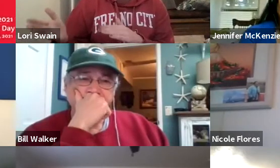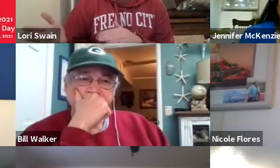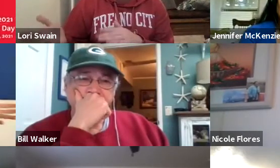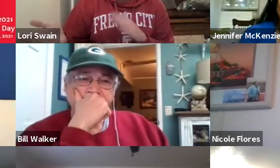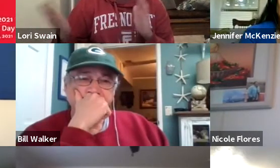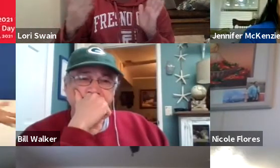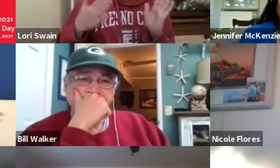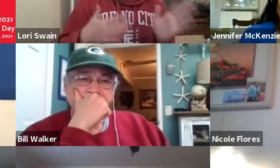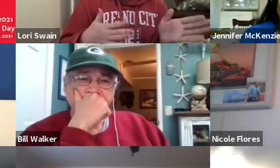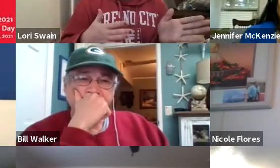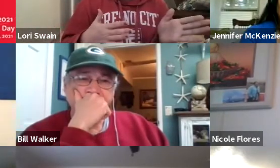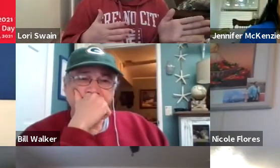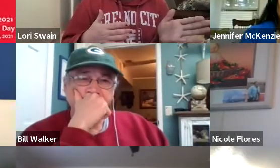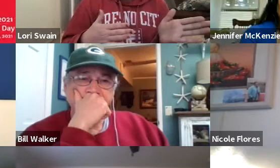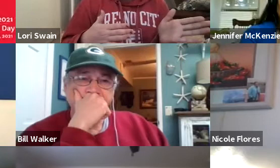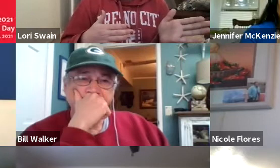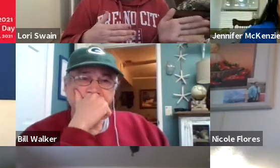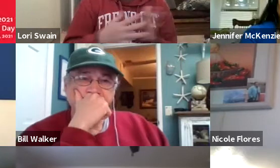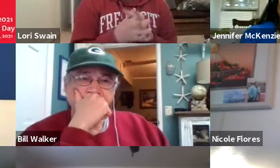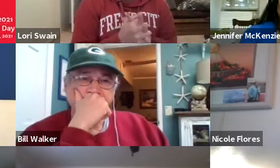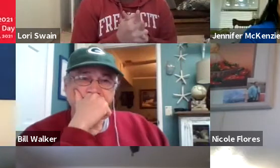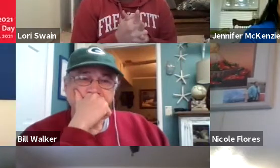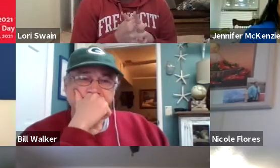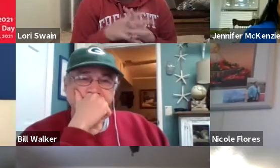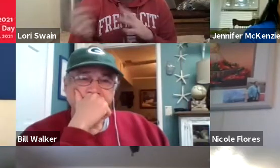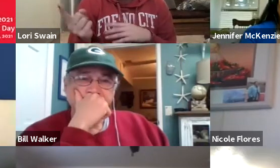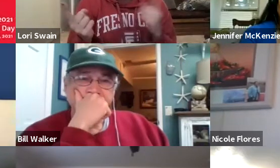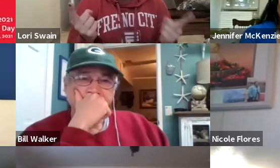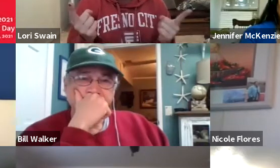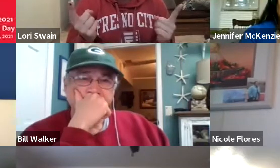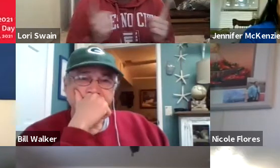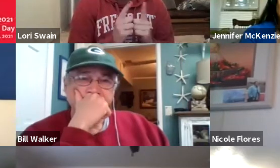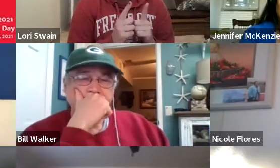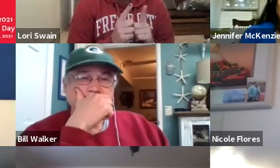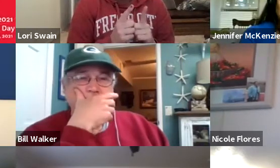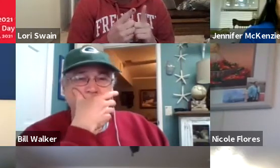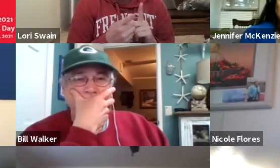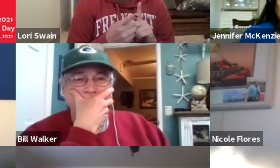want to take all day classes they can but that doesn't mean that we have a day and an evening every semester for each of them.